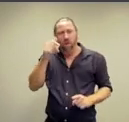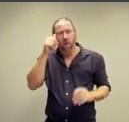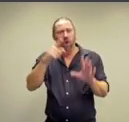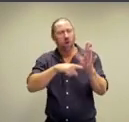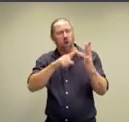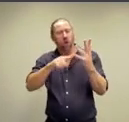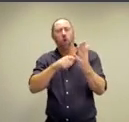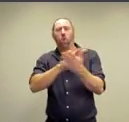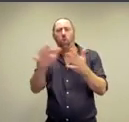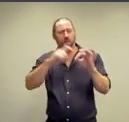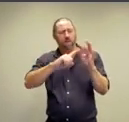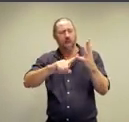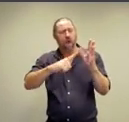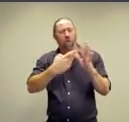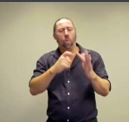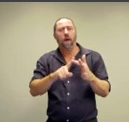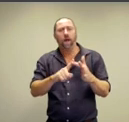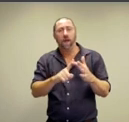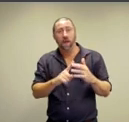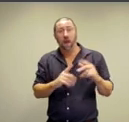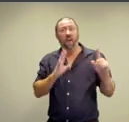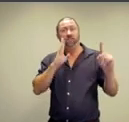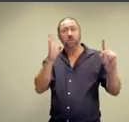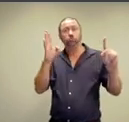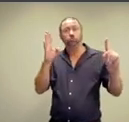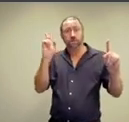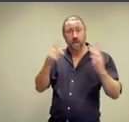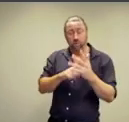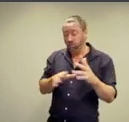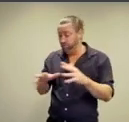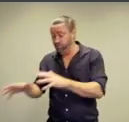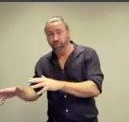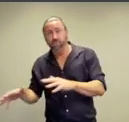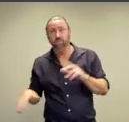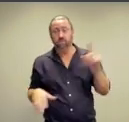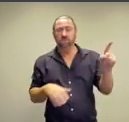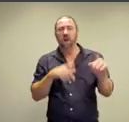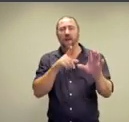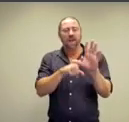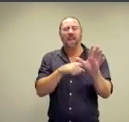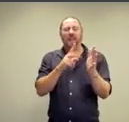familiar with the term, youthquake. In no industry was that felt more than fashion